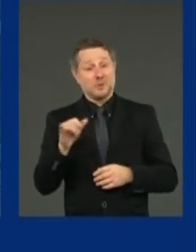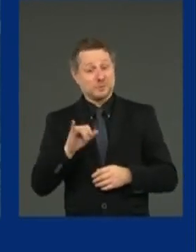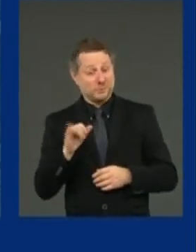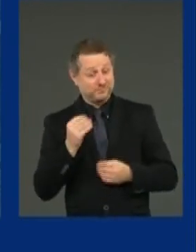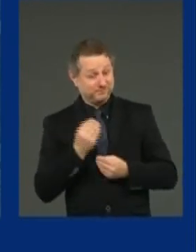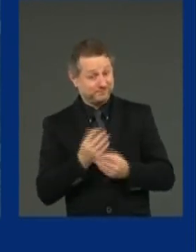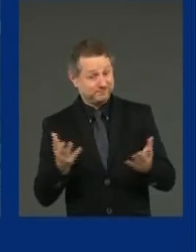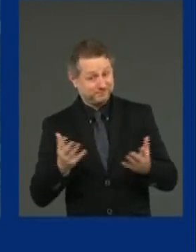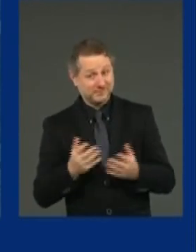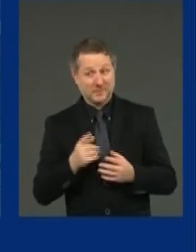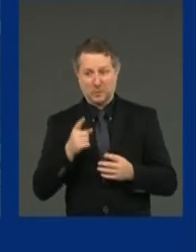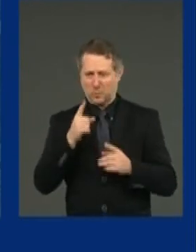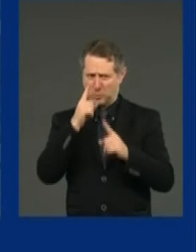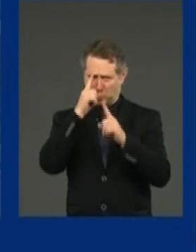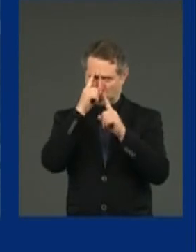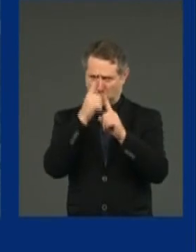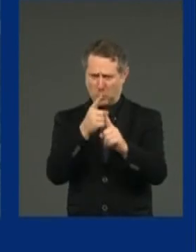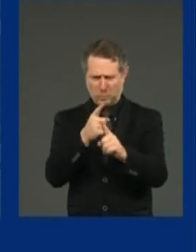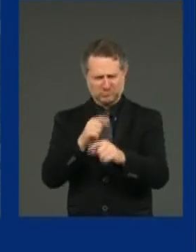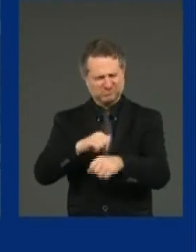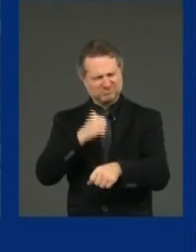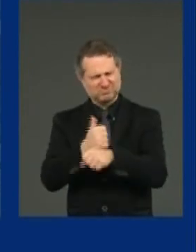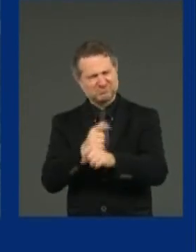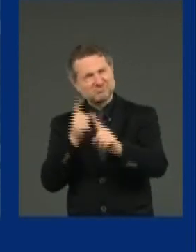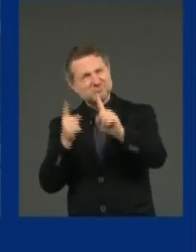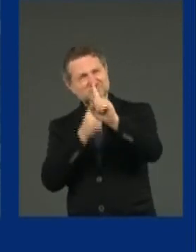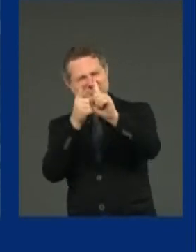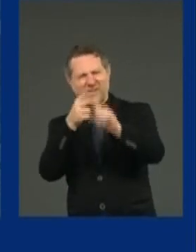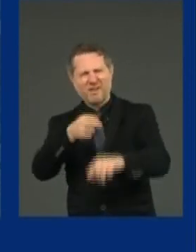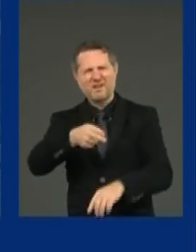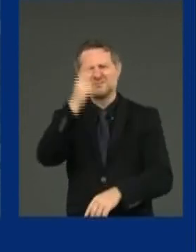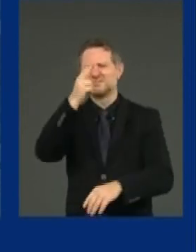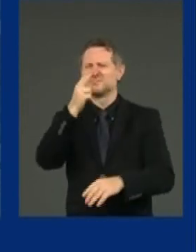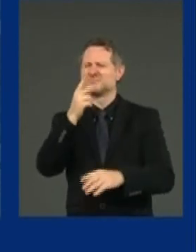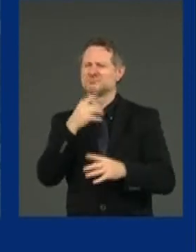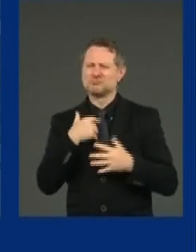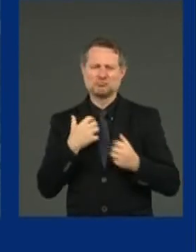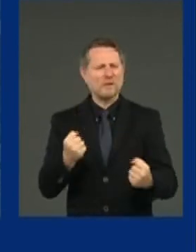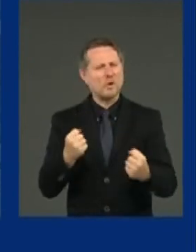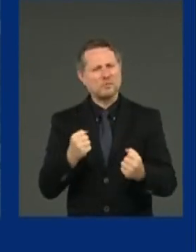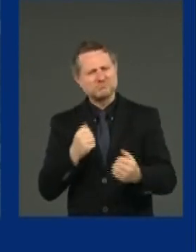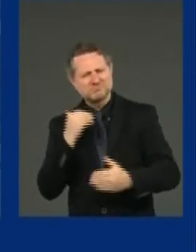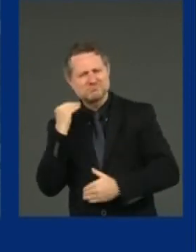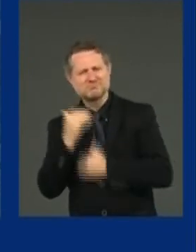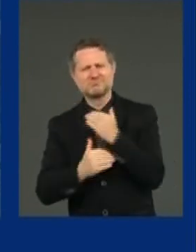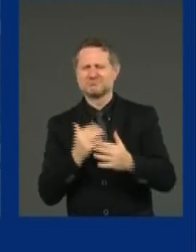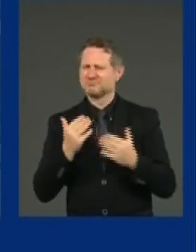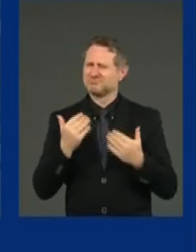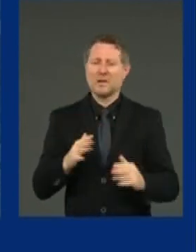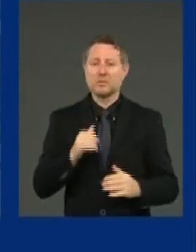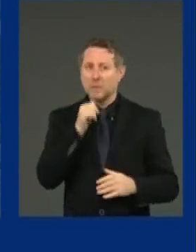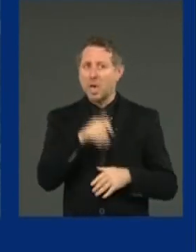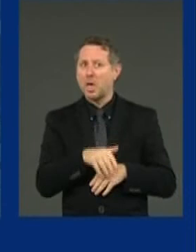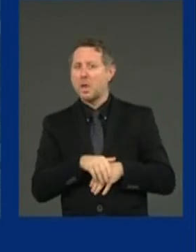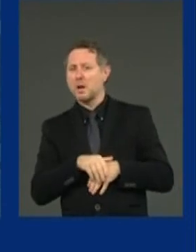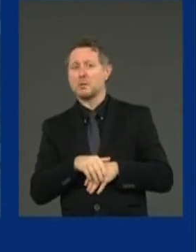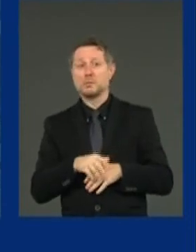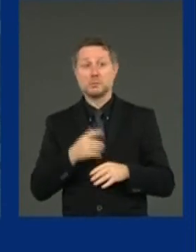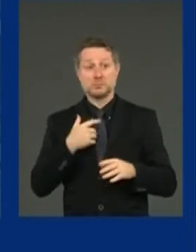FUTURE THAT STARTS TODAY. WE SHOULD ALSO SET OUR GOAL HIGH, RIGHT? WE ARE COMING BACK. WE ARE COMING BACK FROM THE CLOSING.